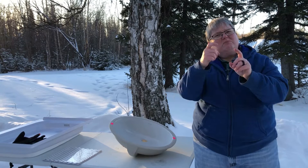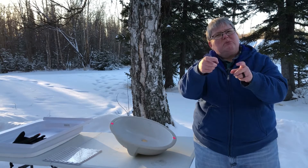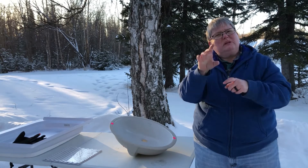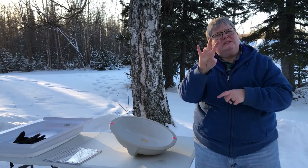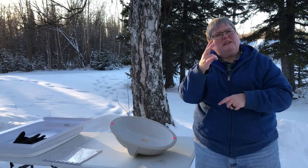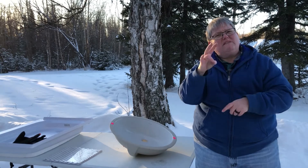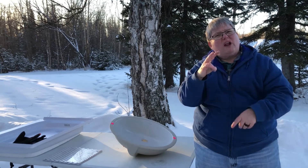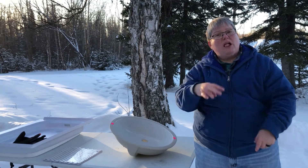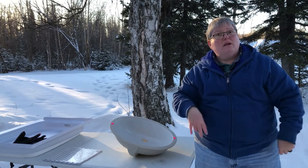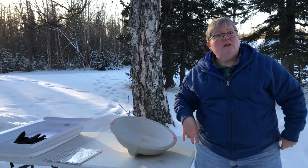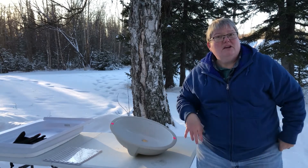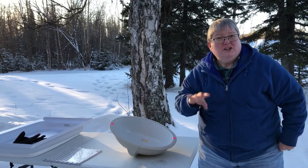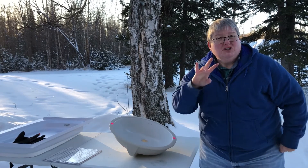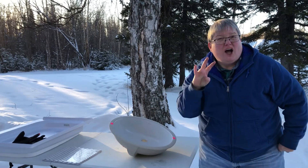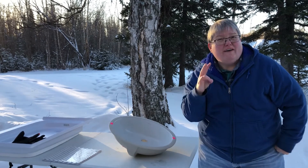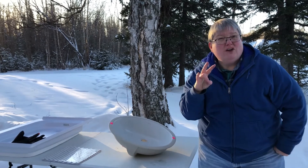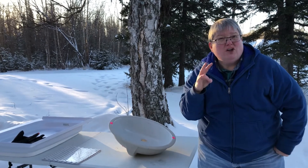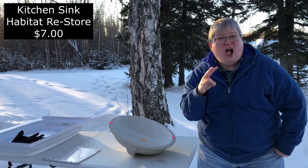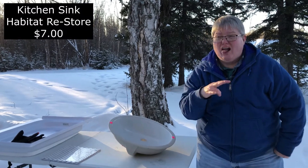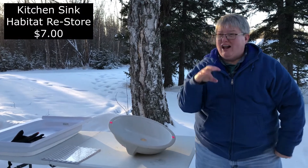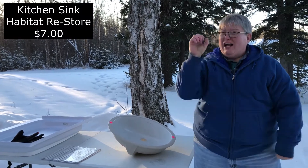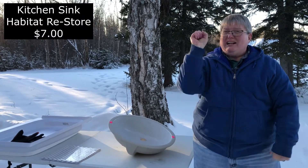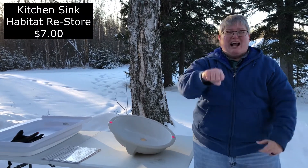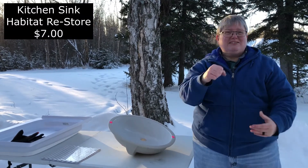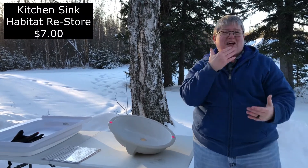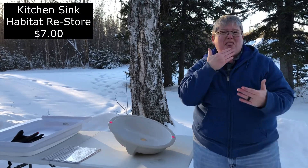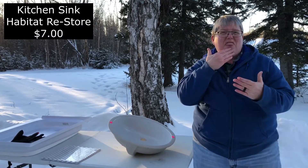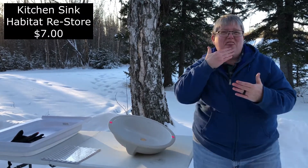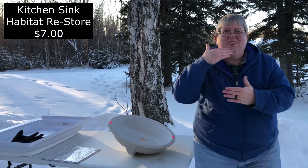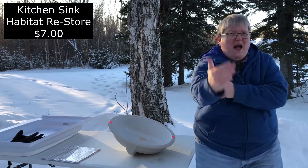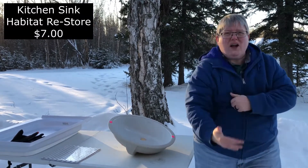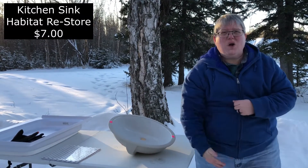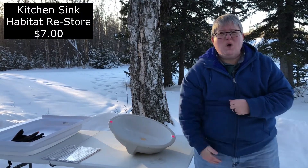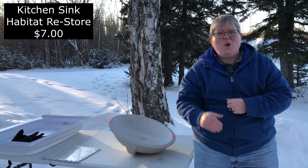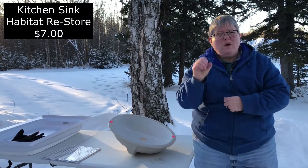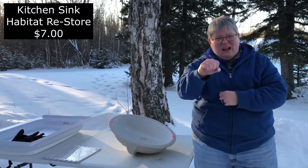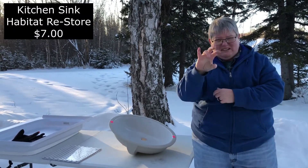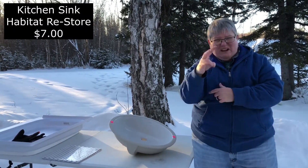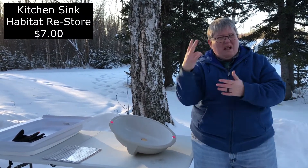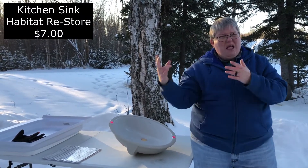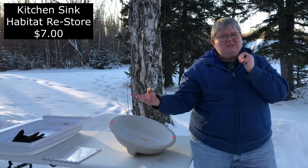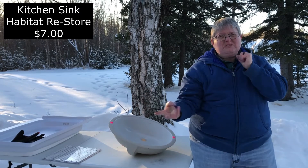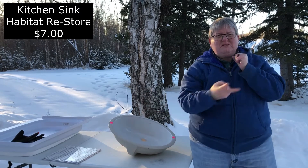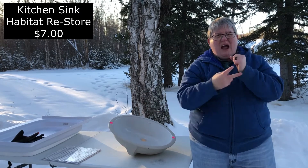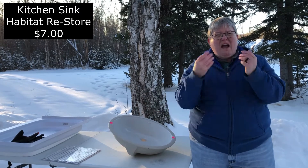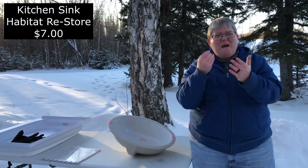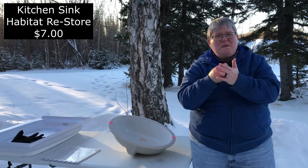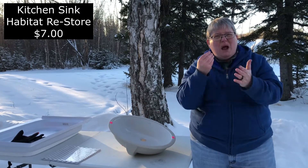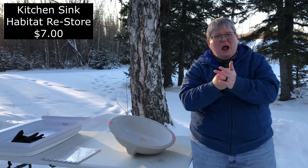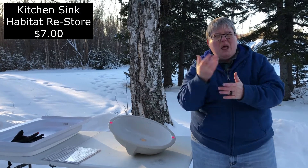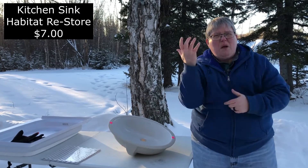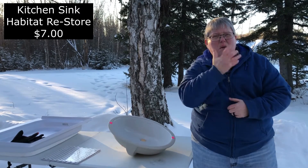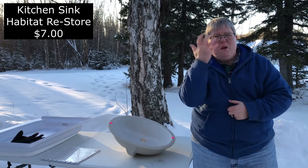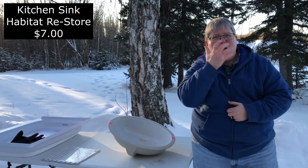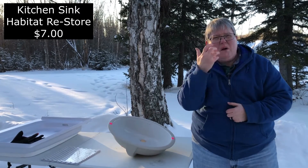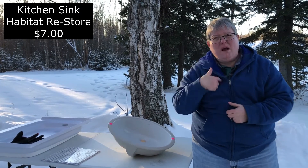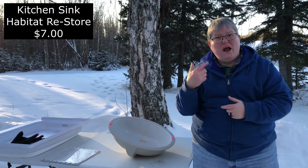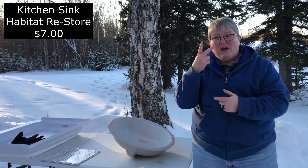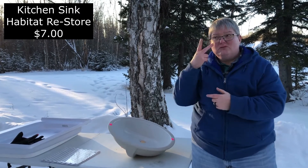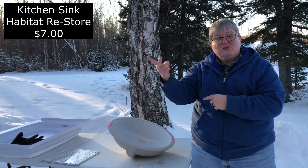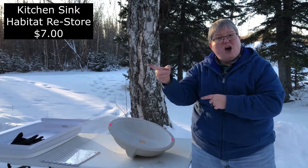So I'll give it to you for $7." $7?!!!! Yes thank you! $7 save a lot of money! Whoo!!!